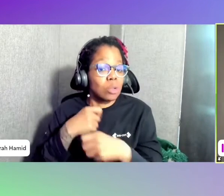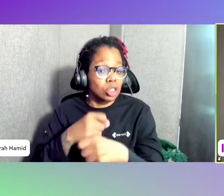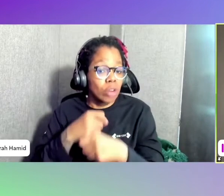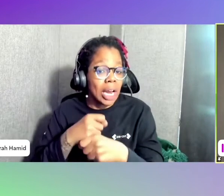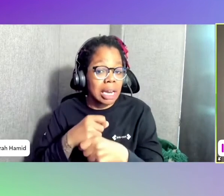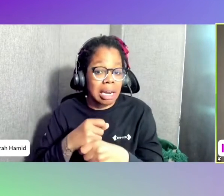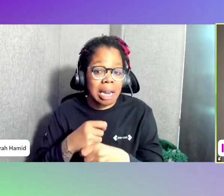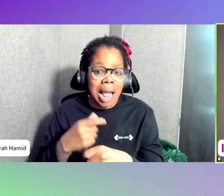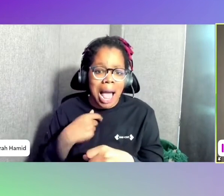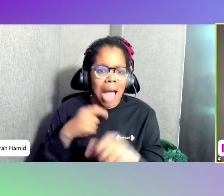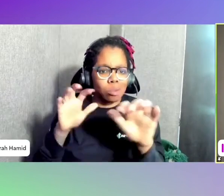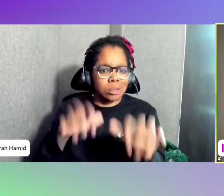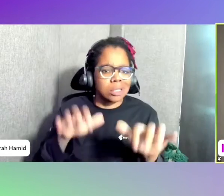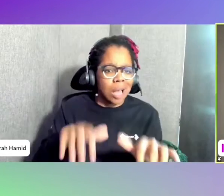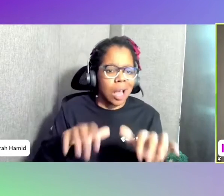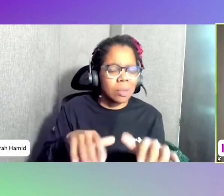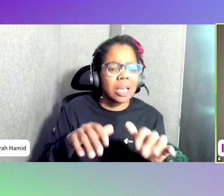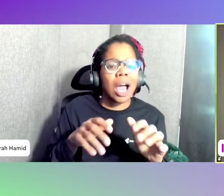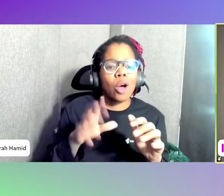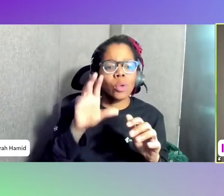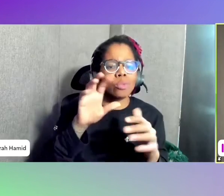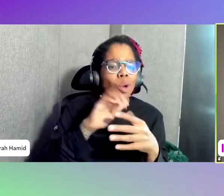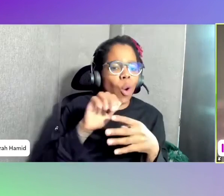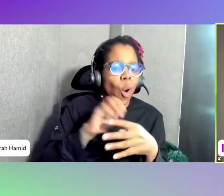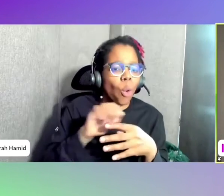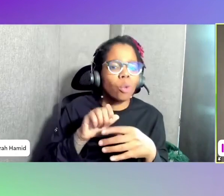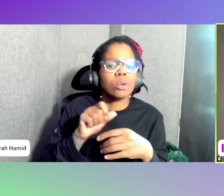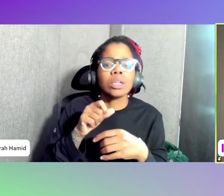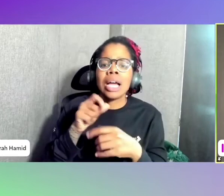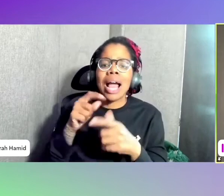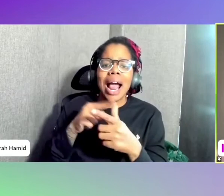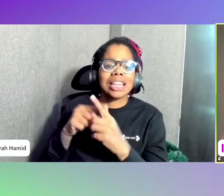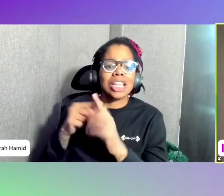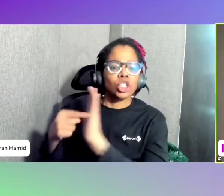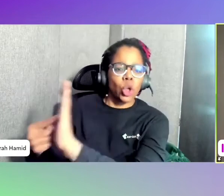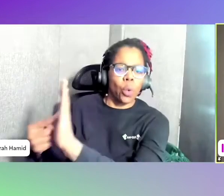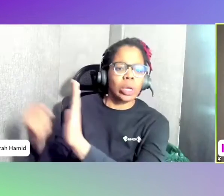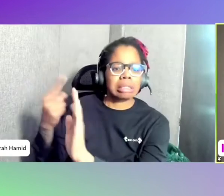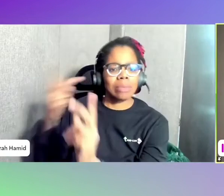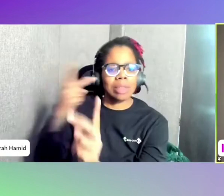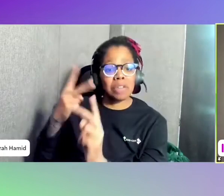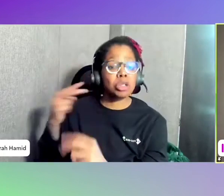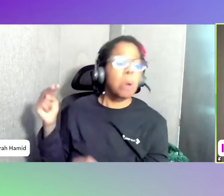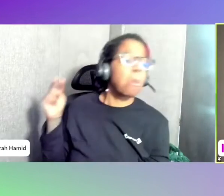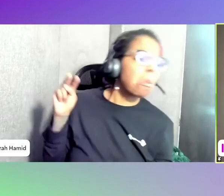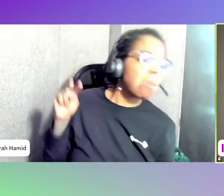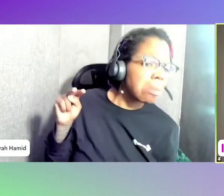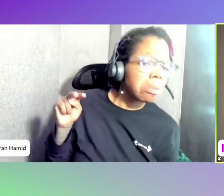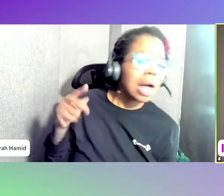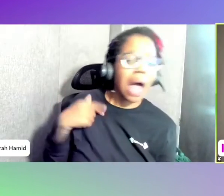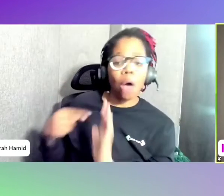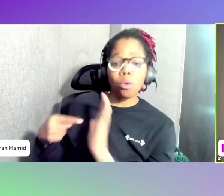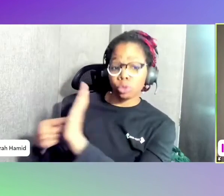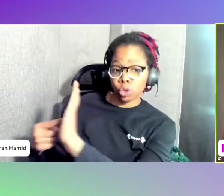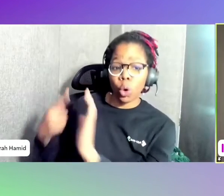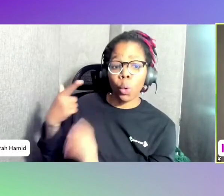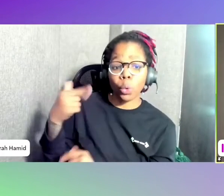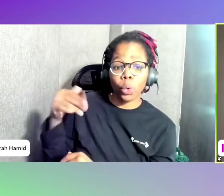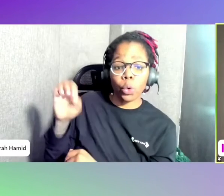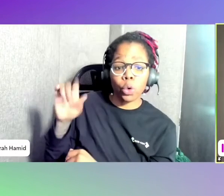course using SVG you can also use the visual interpreter, where a lot of the art that I was creating, I was typing up the code, creating graphics,